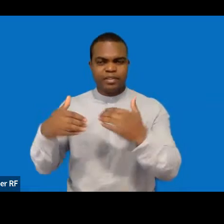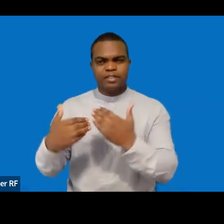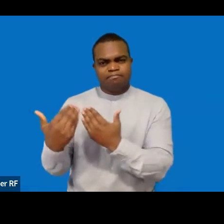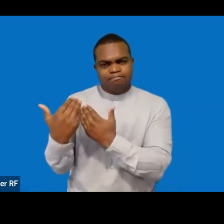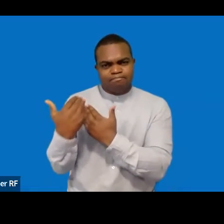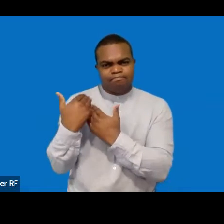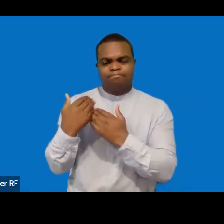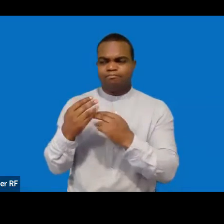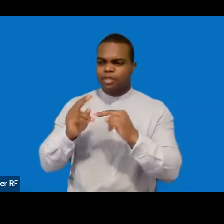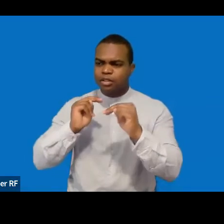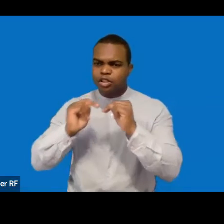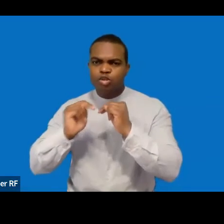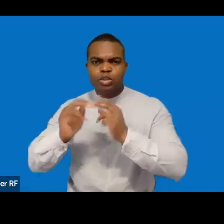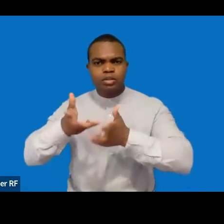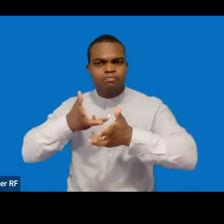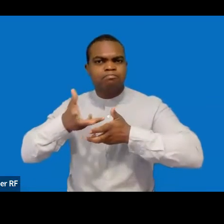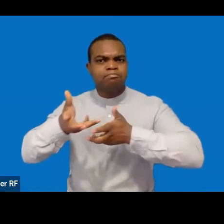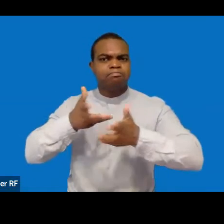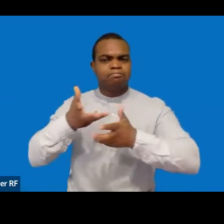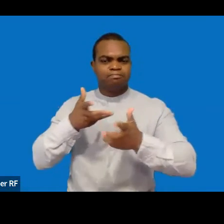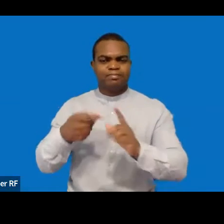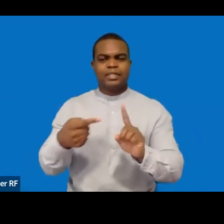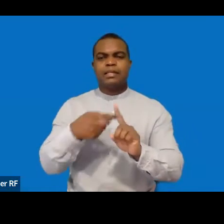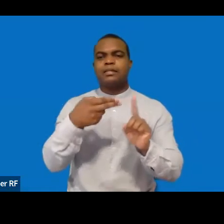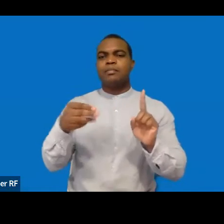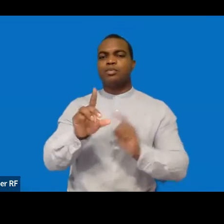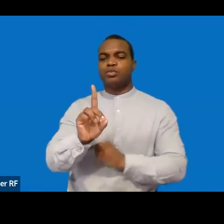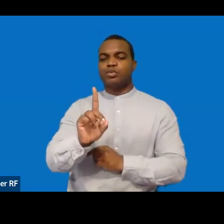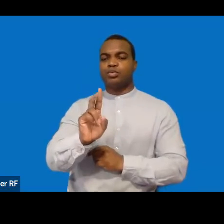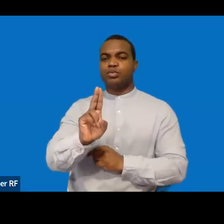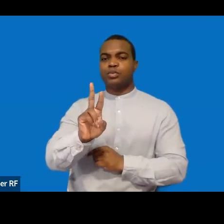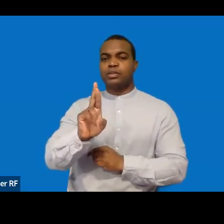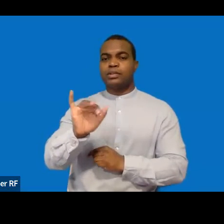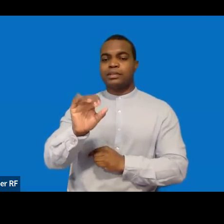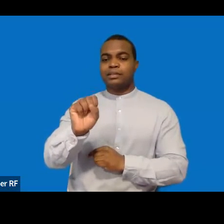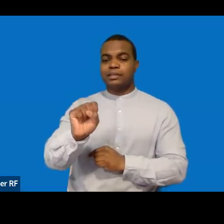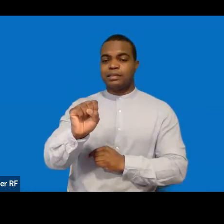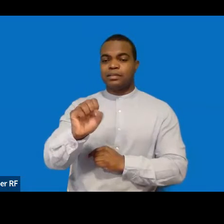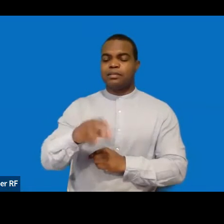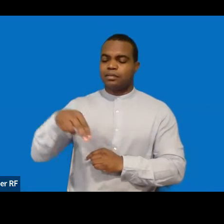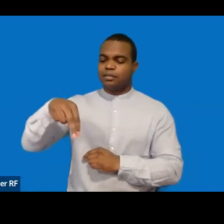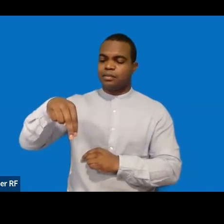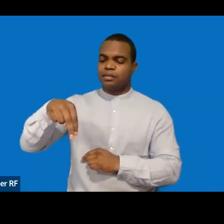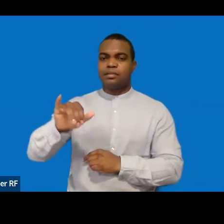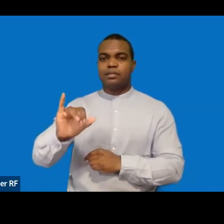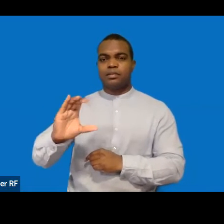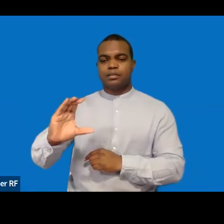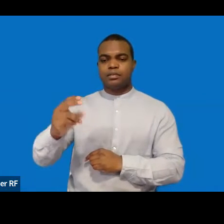I will present the proposals, so what the card should be, a bit of the history and the steps until it's adopted,